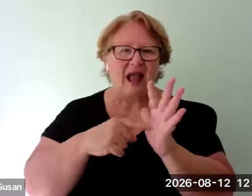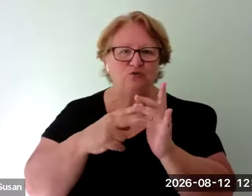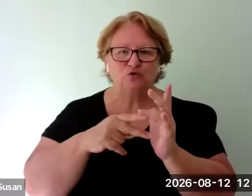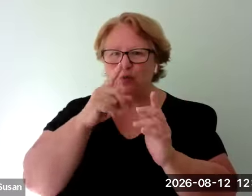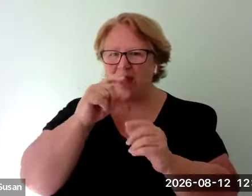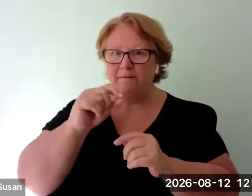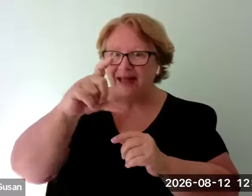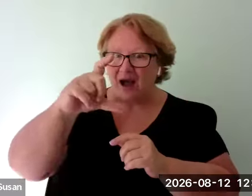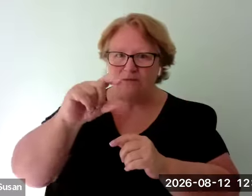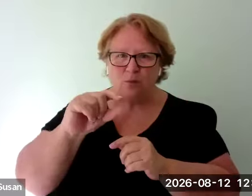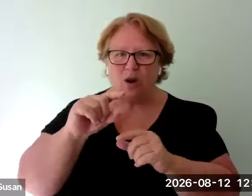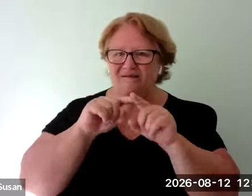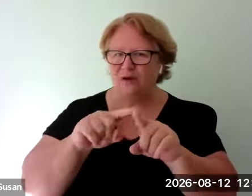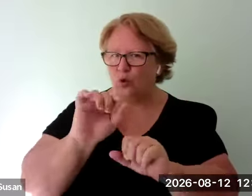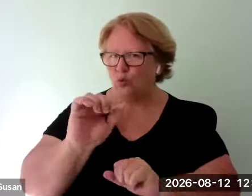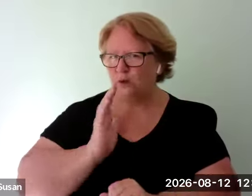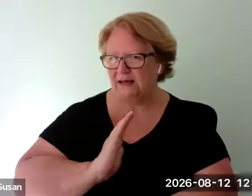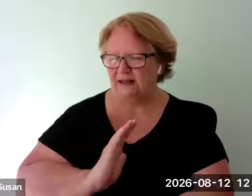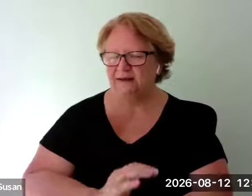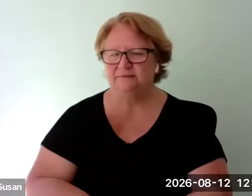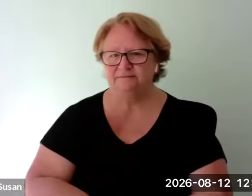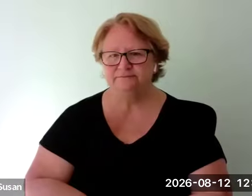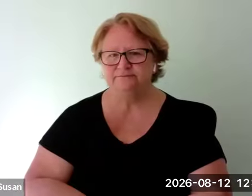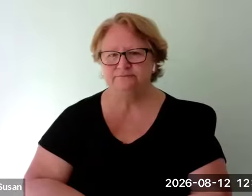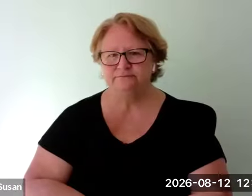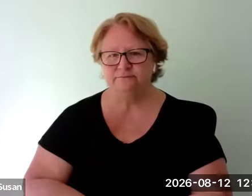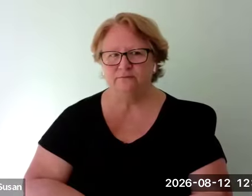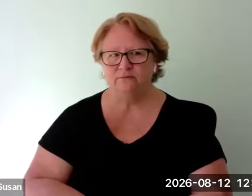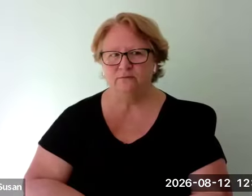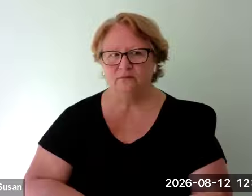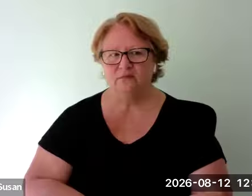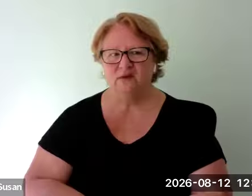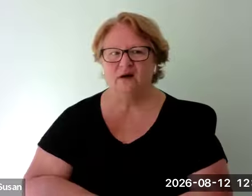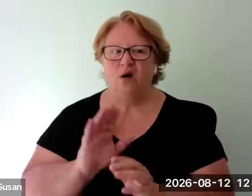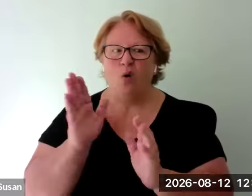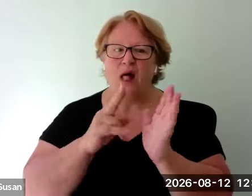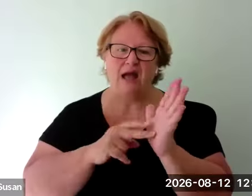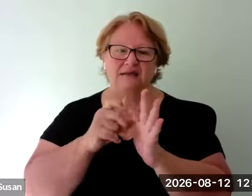link into the chat, if you prefer to change the size of